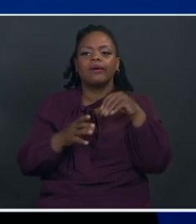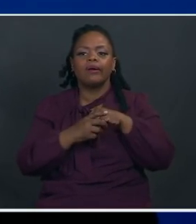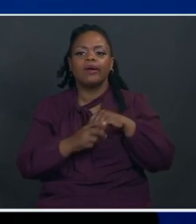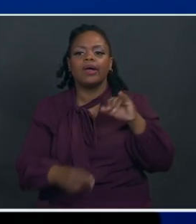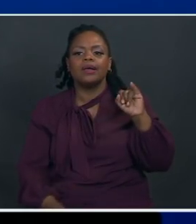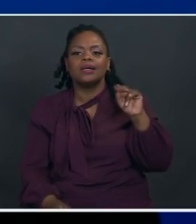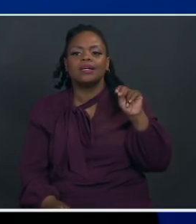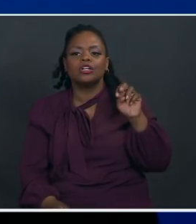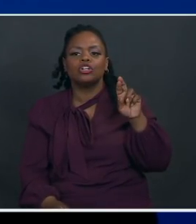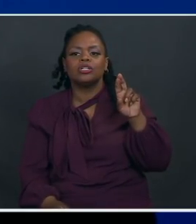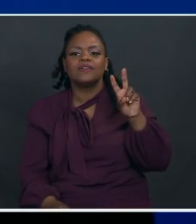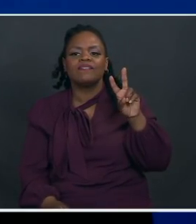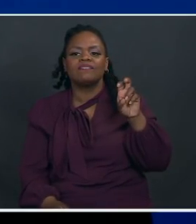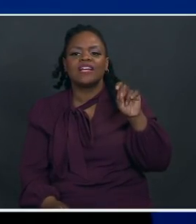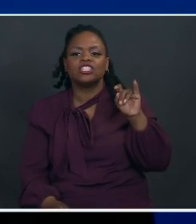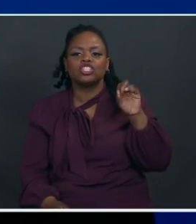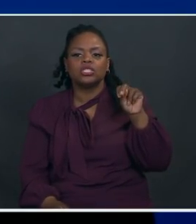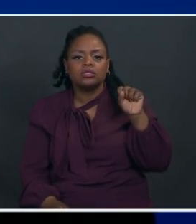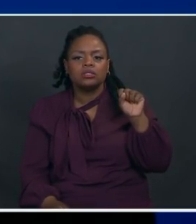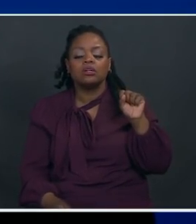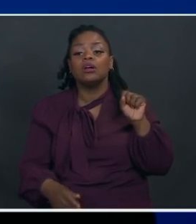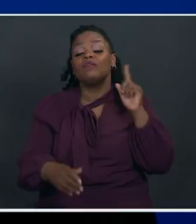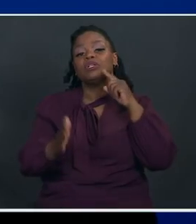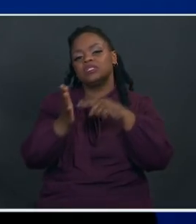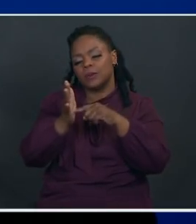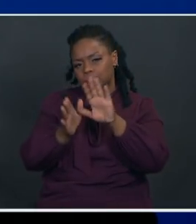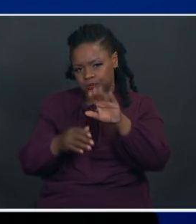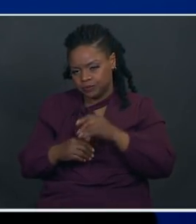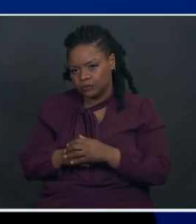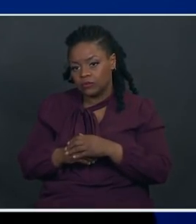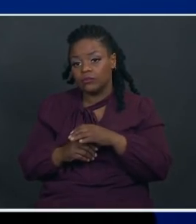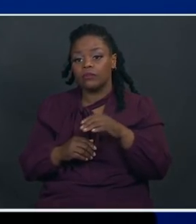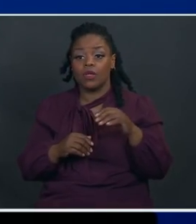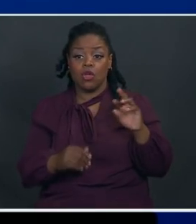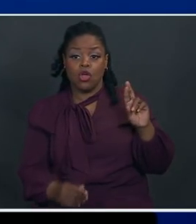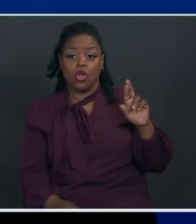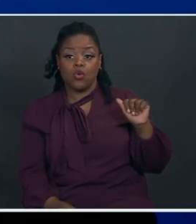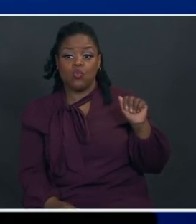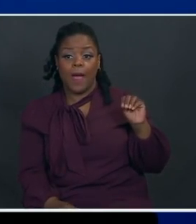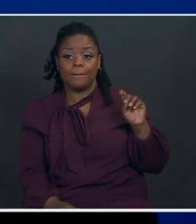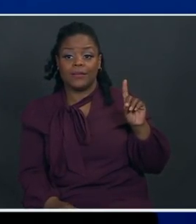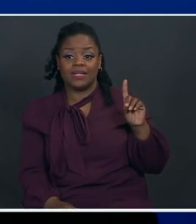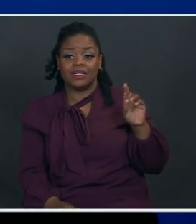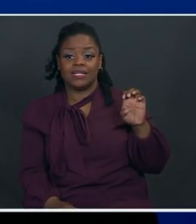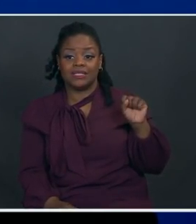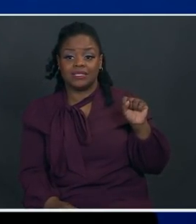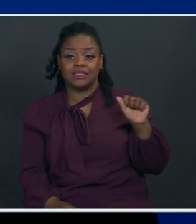For example, Remdesivir, which is a direct antiviral, has received FDA approval